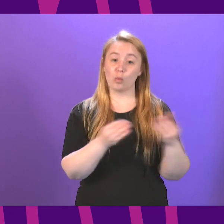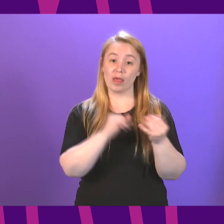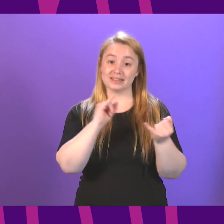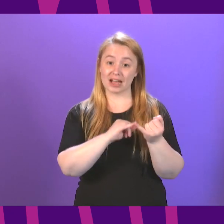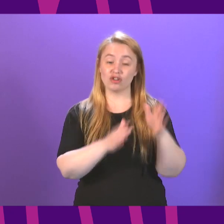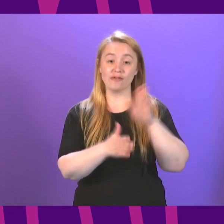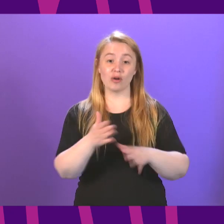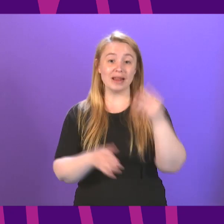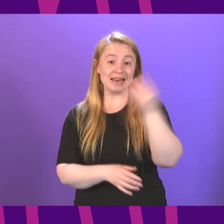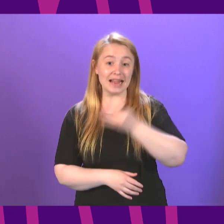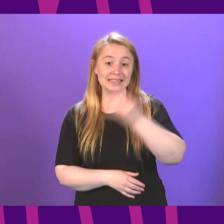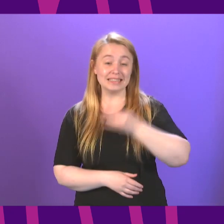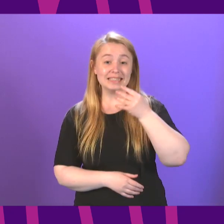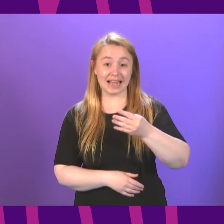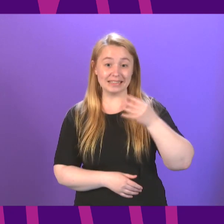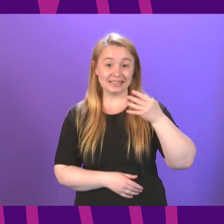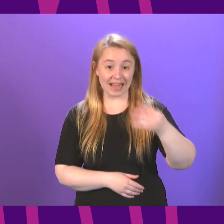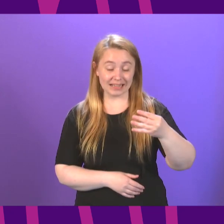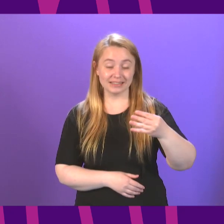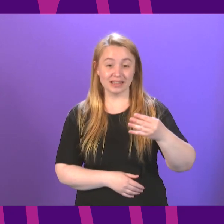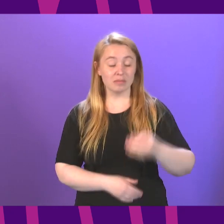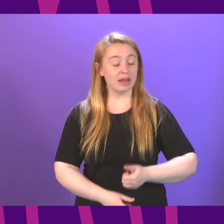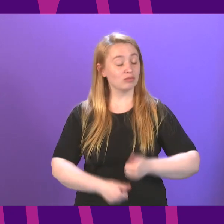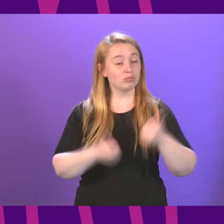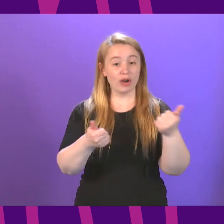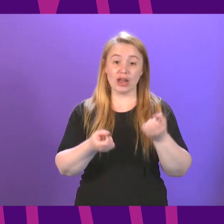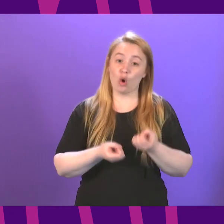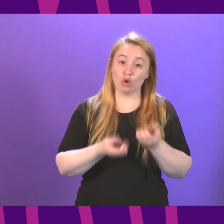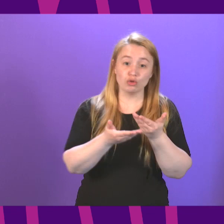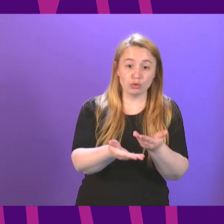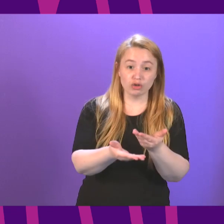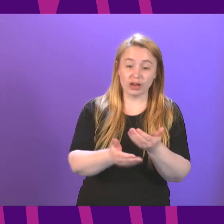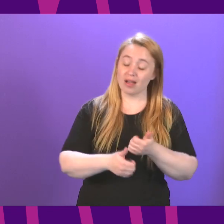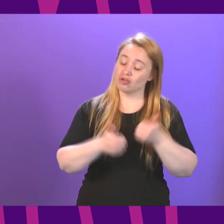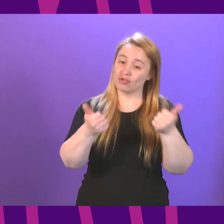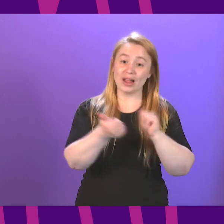1999. She has made an outstanding contribution. She is a great colleague and a great friend,